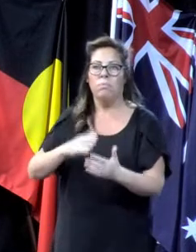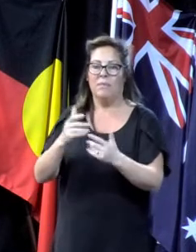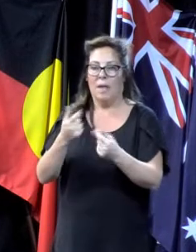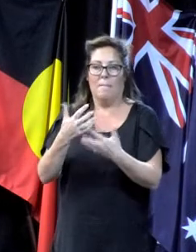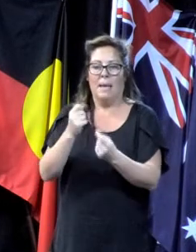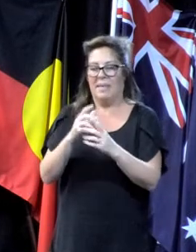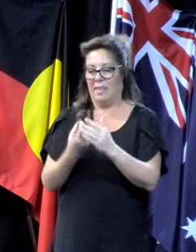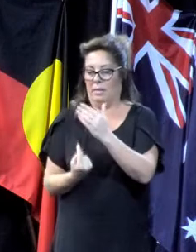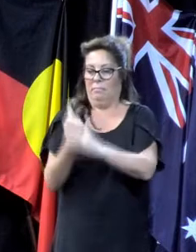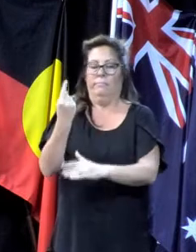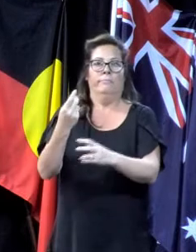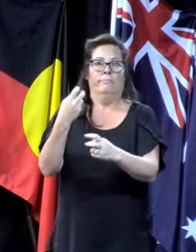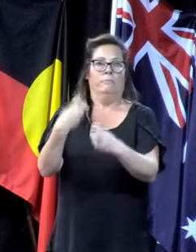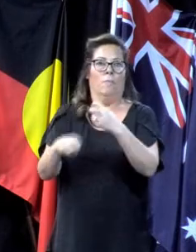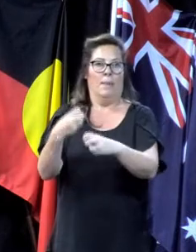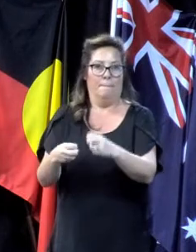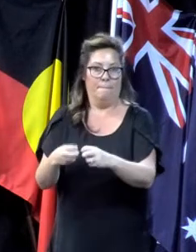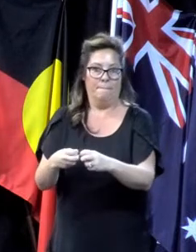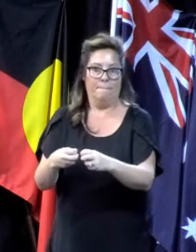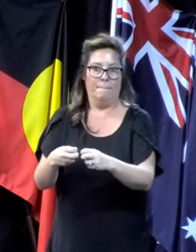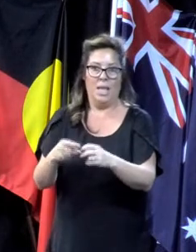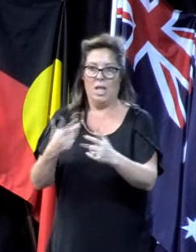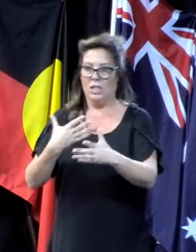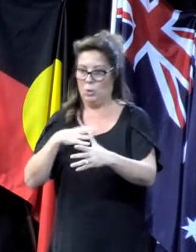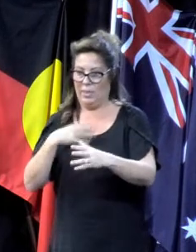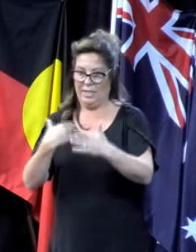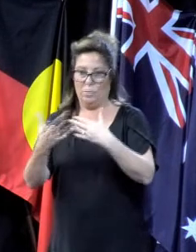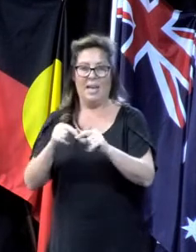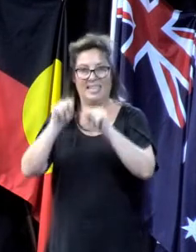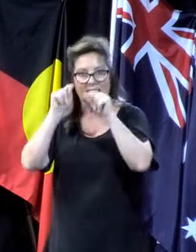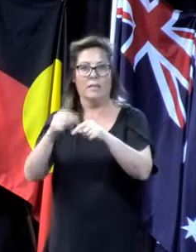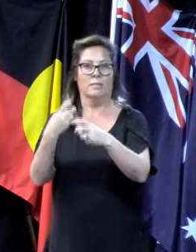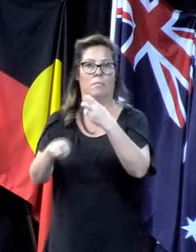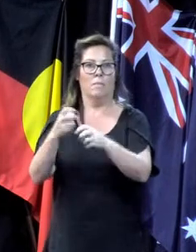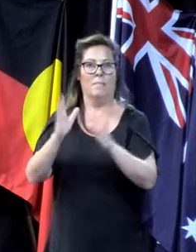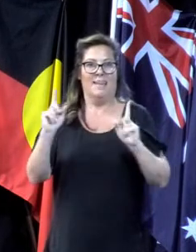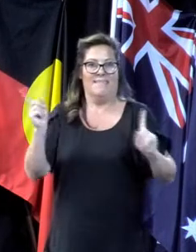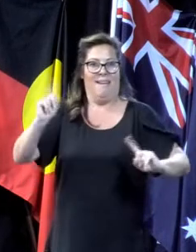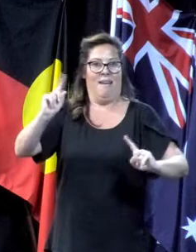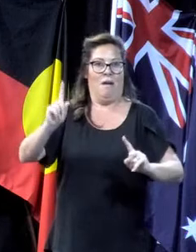And unless the communications are open between home and school, that can be hindered and become complicated